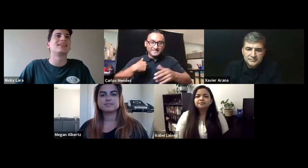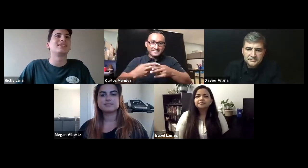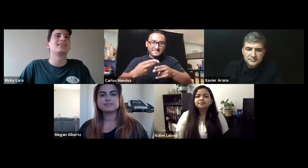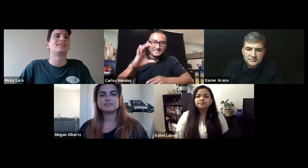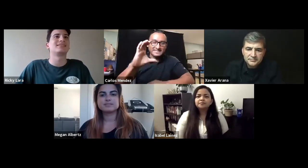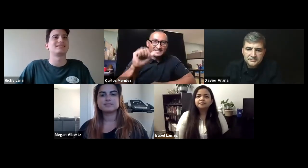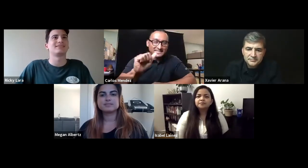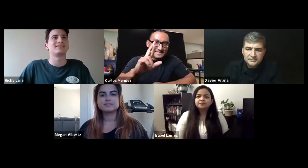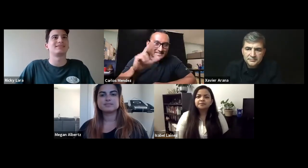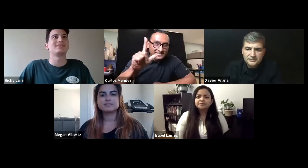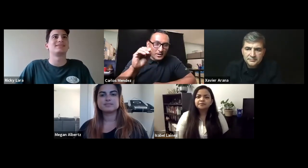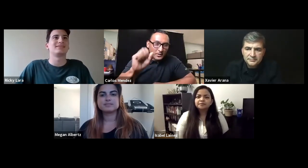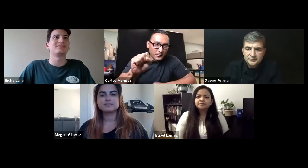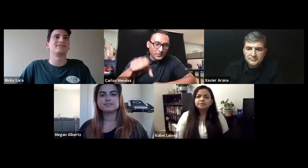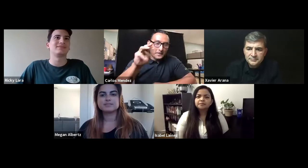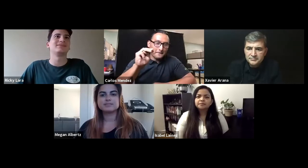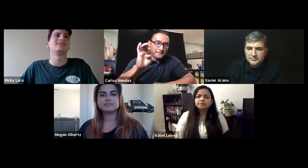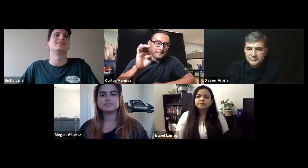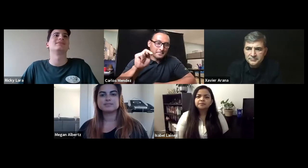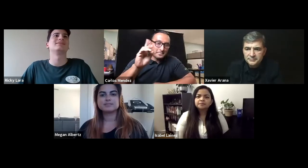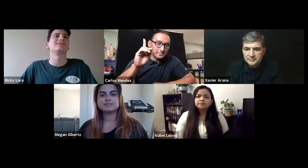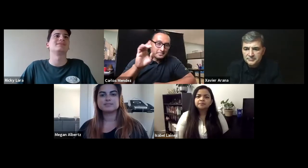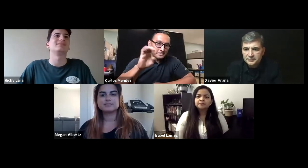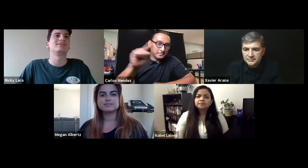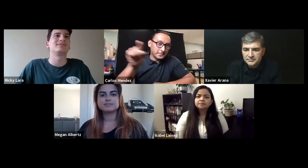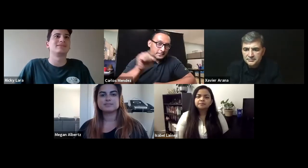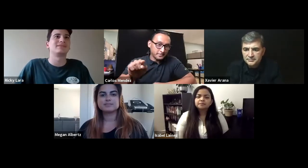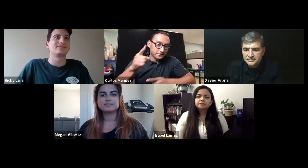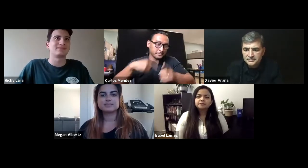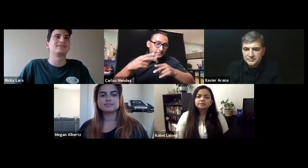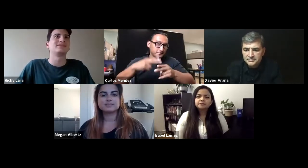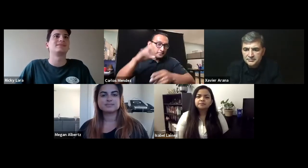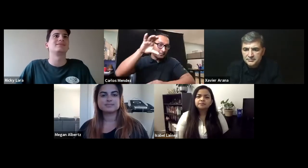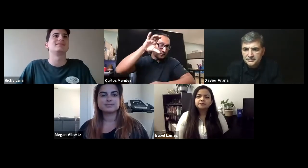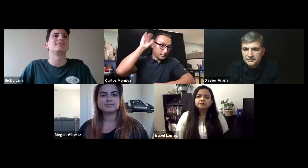Ok. Well, hello, everyone. I'm Carlos Mendez.